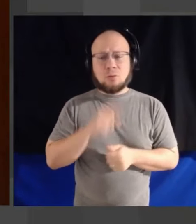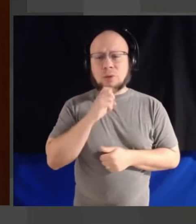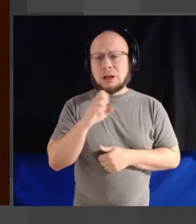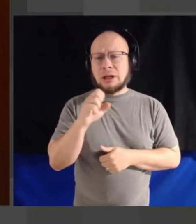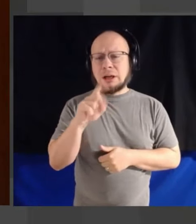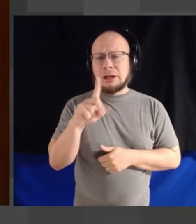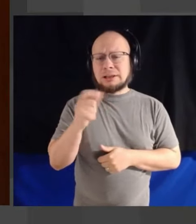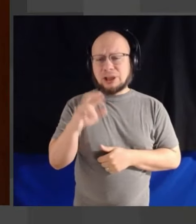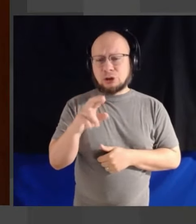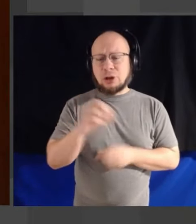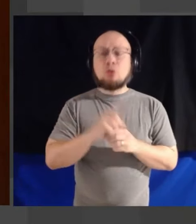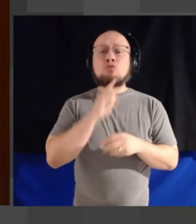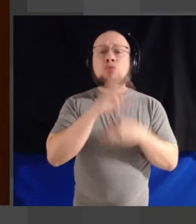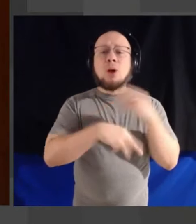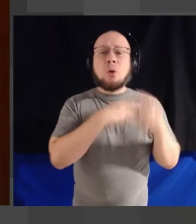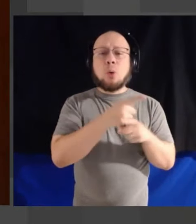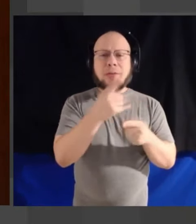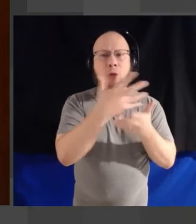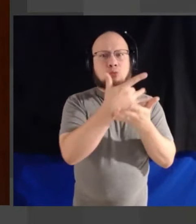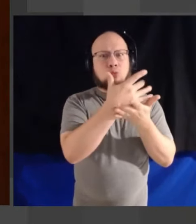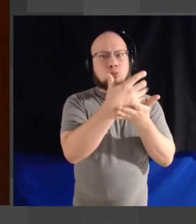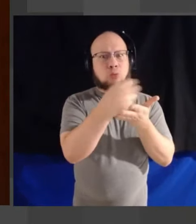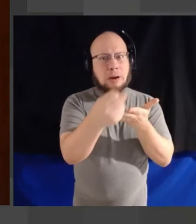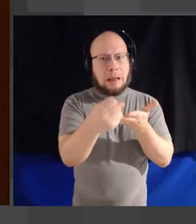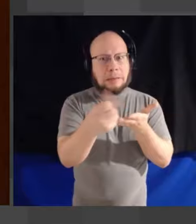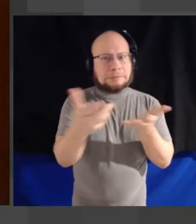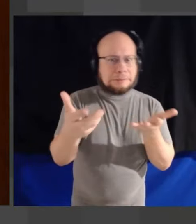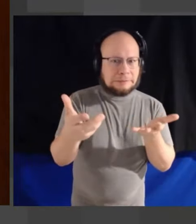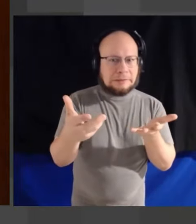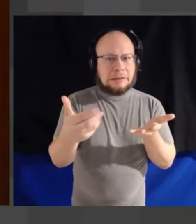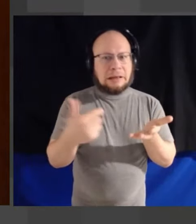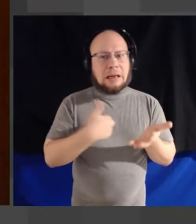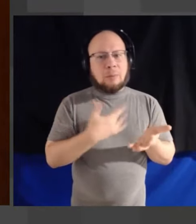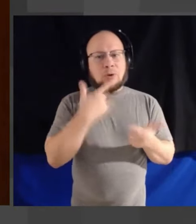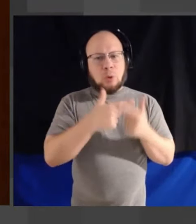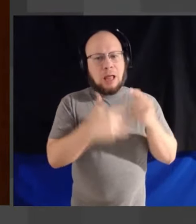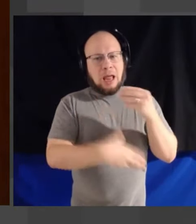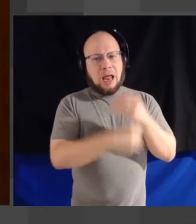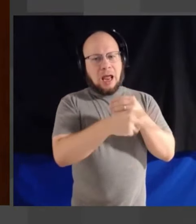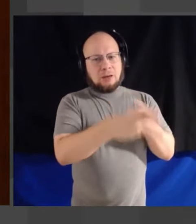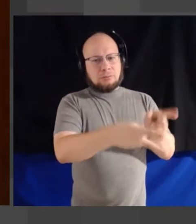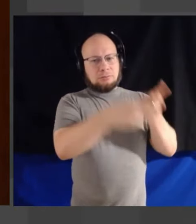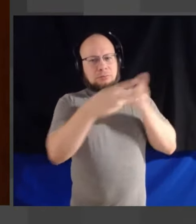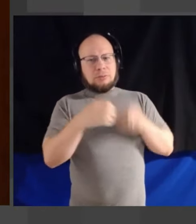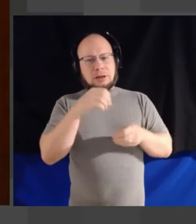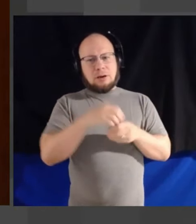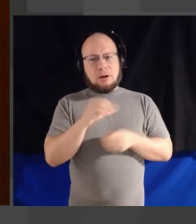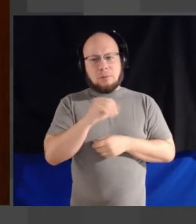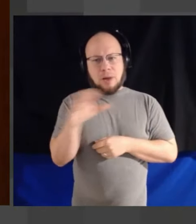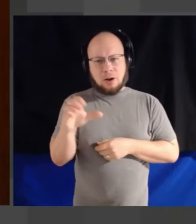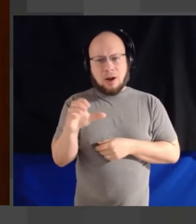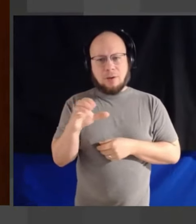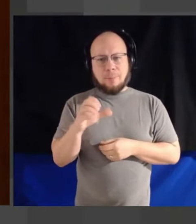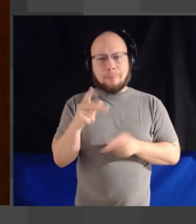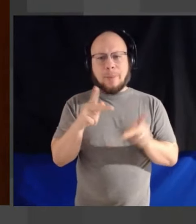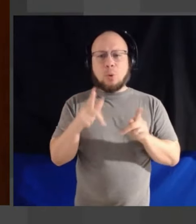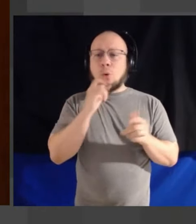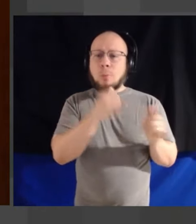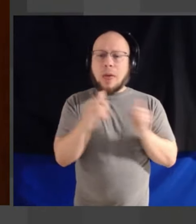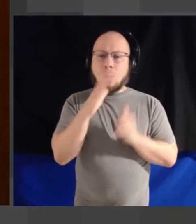MADE FOR MINECRAFT. WE FOUND OUT THE AXOLOTLS ARE